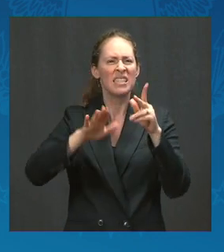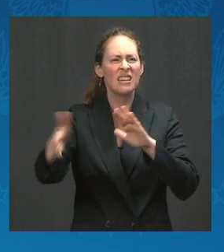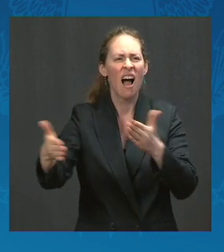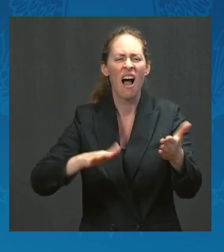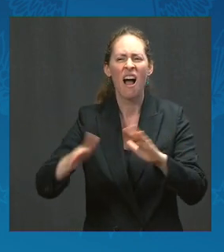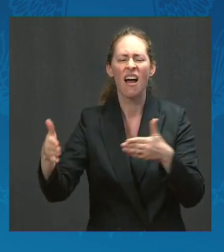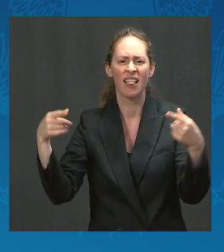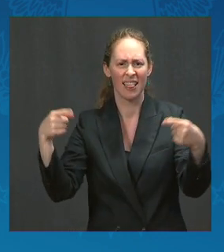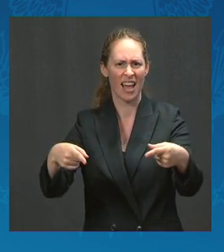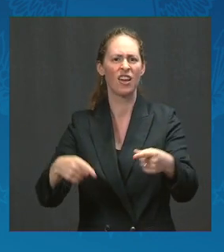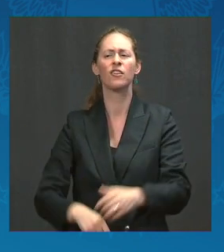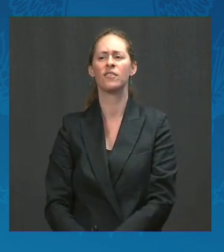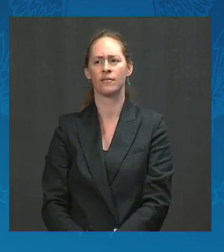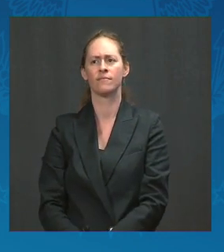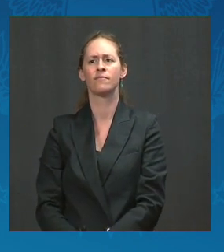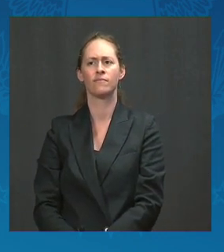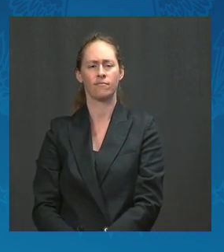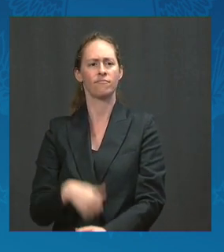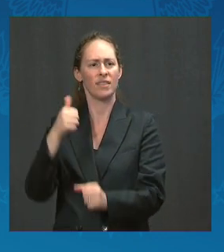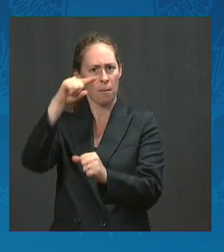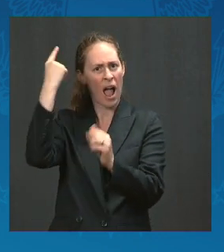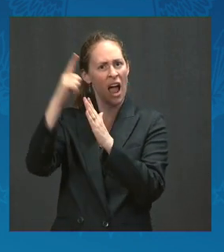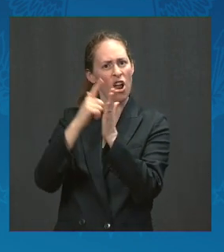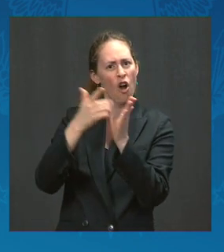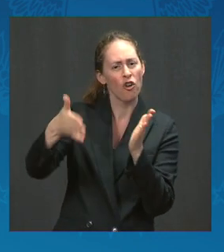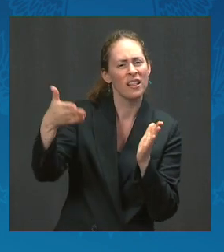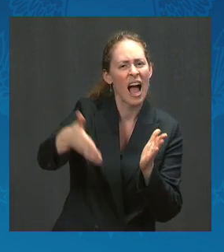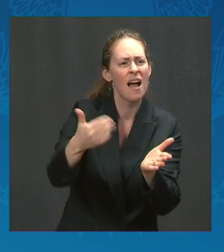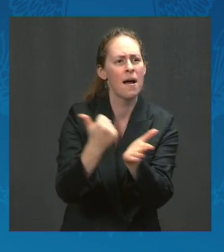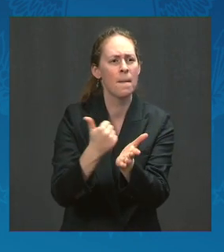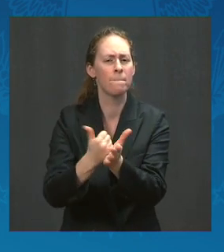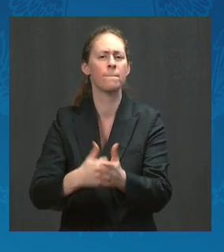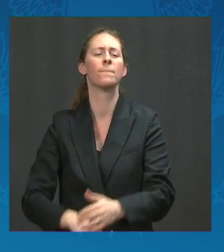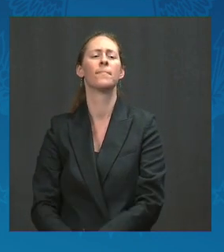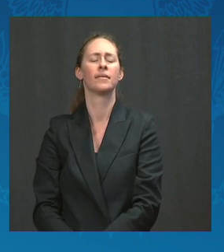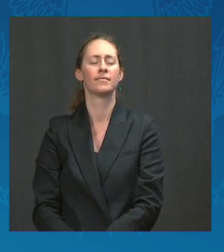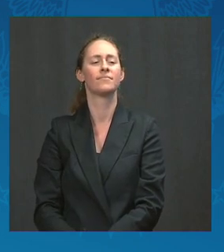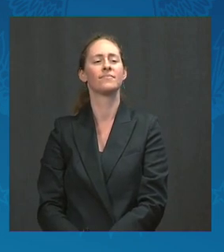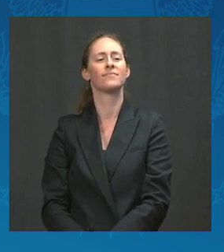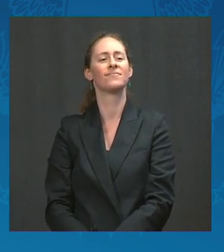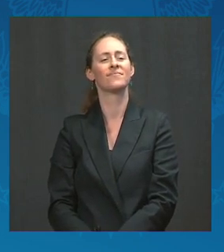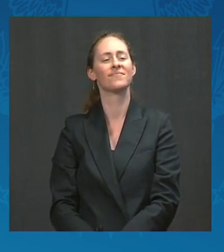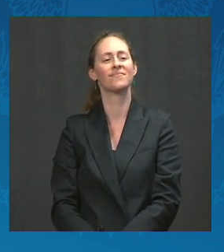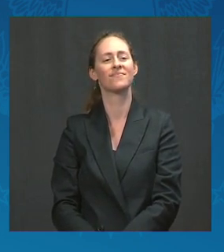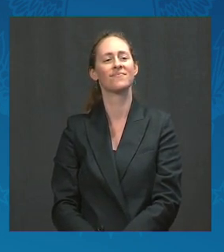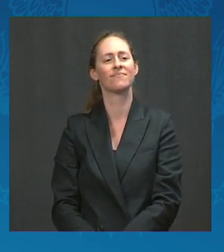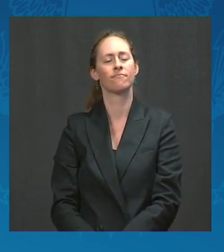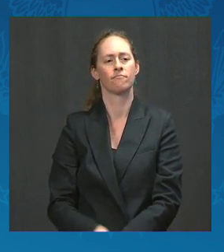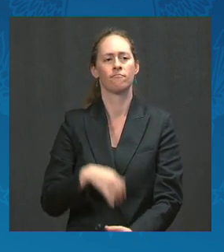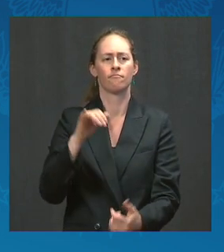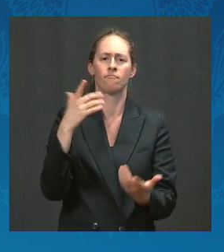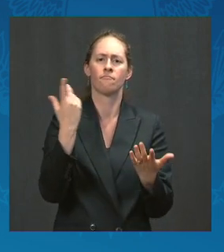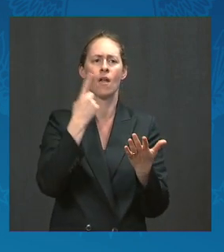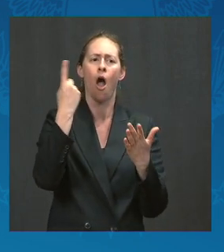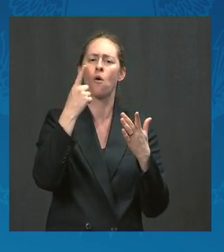It is our members; it is black lawyers who helped to lead the fight for the right to vote.